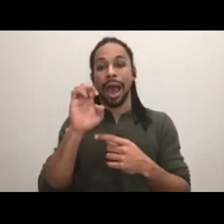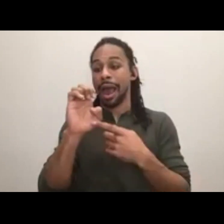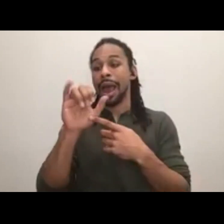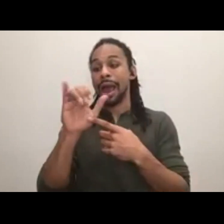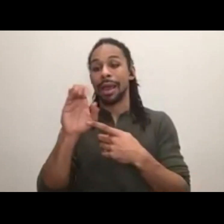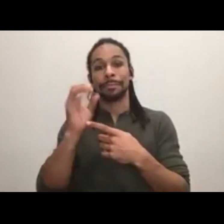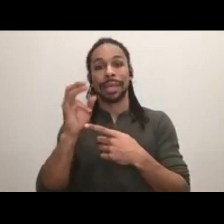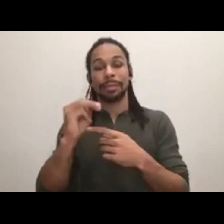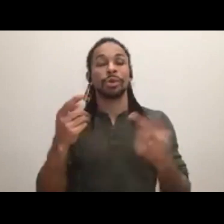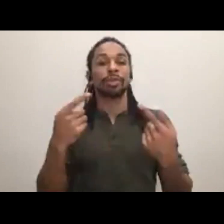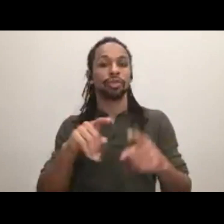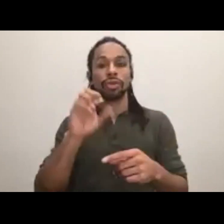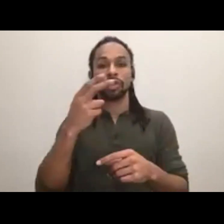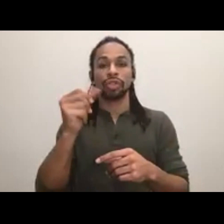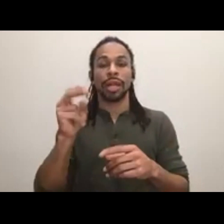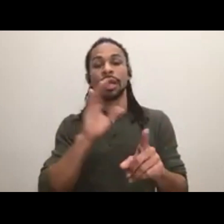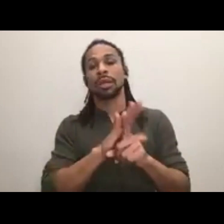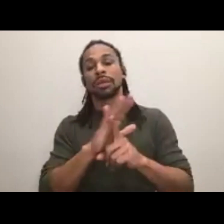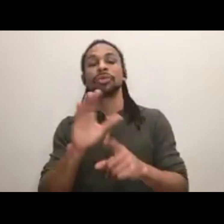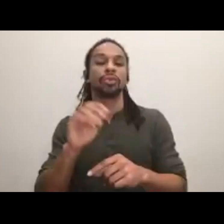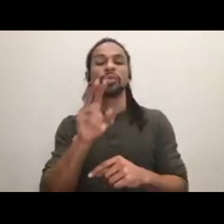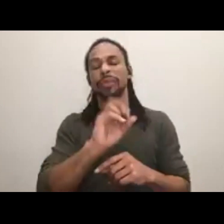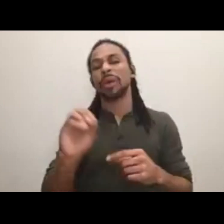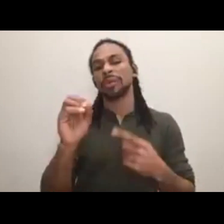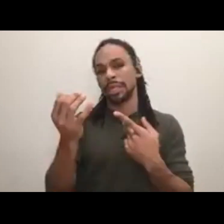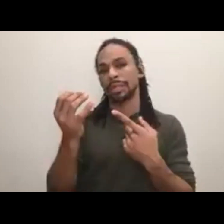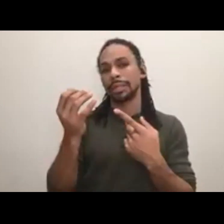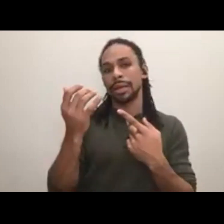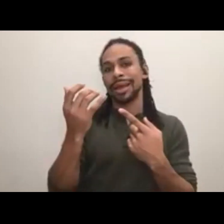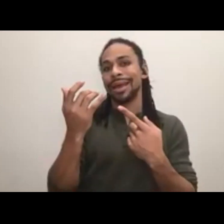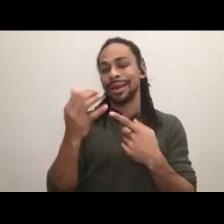work aims to reframe Alt-text as a type of poetry and asks